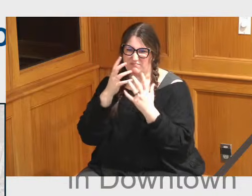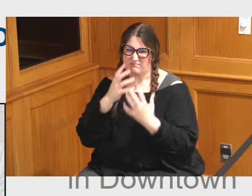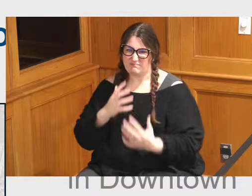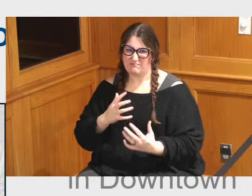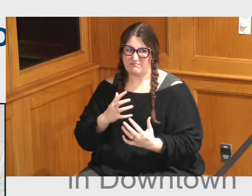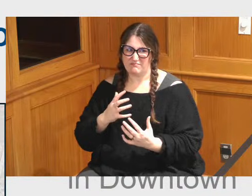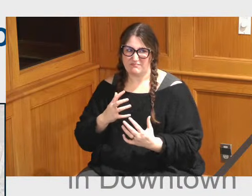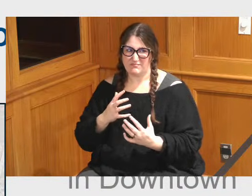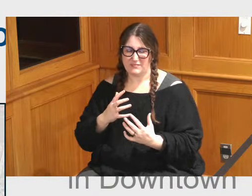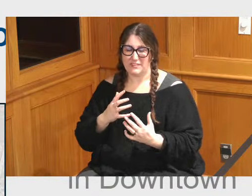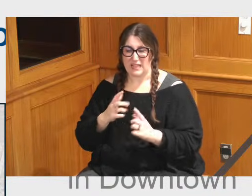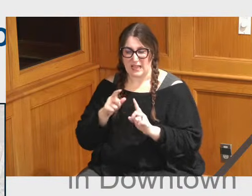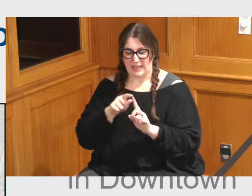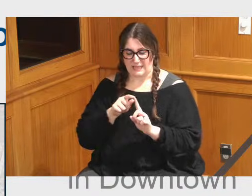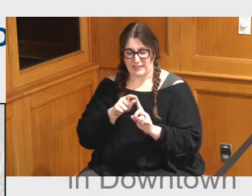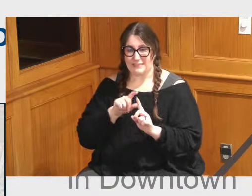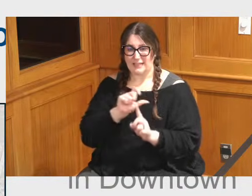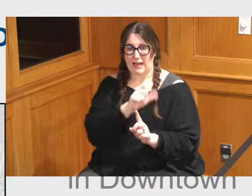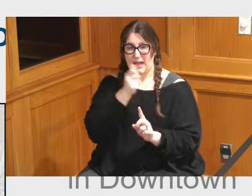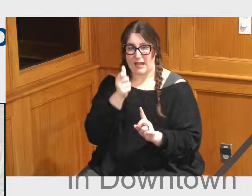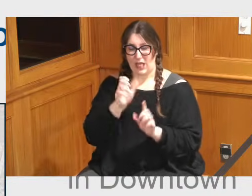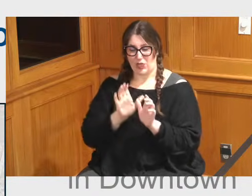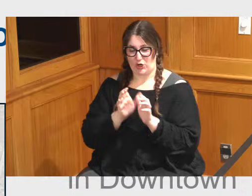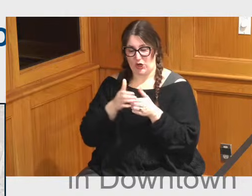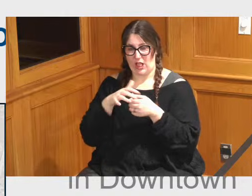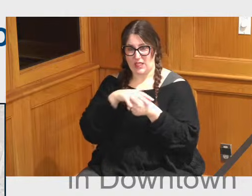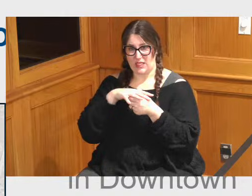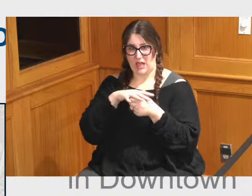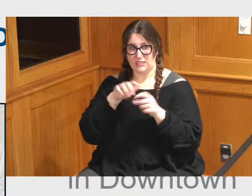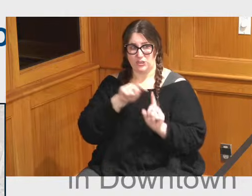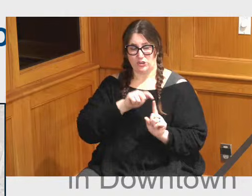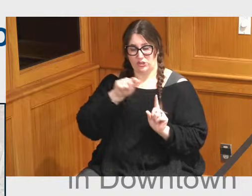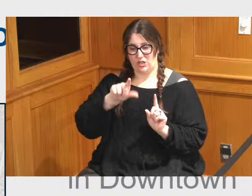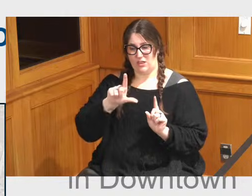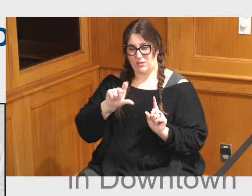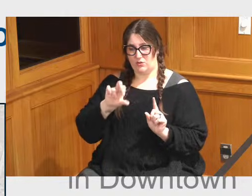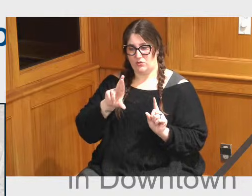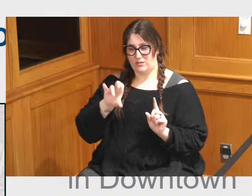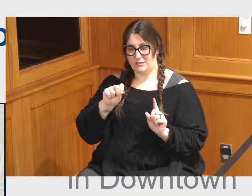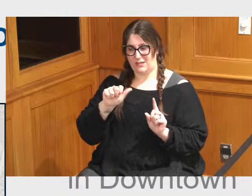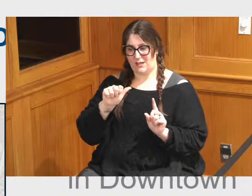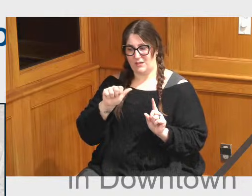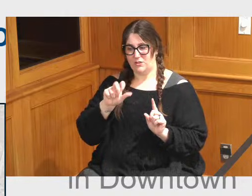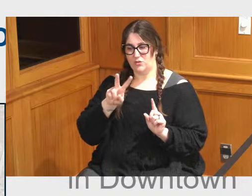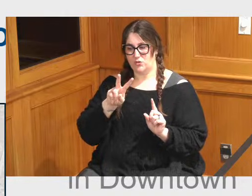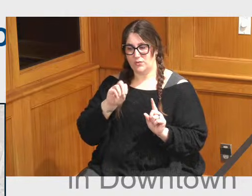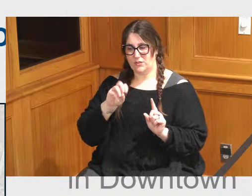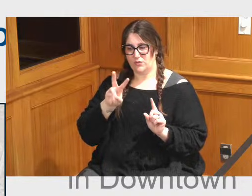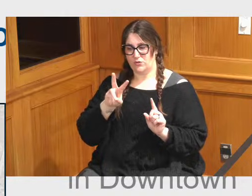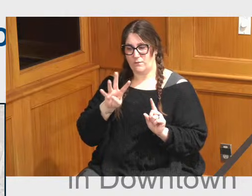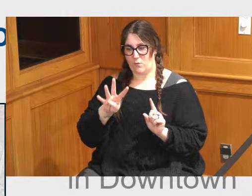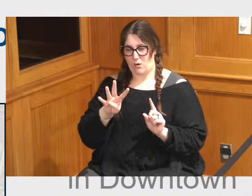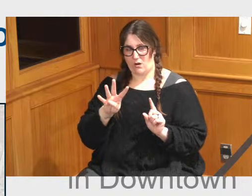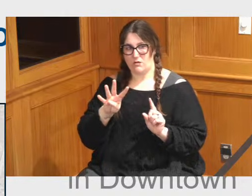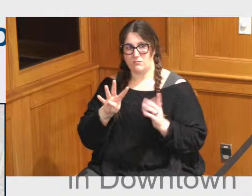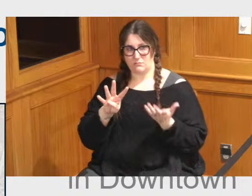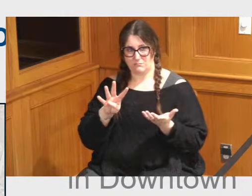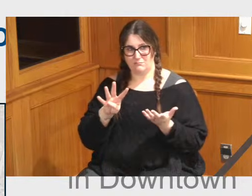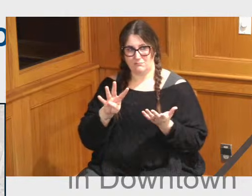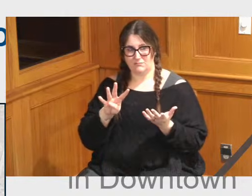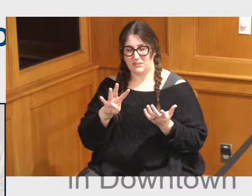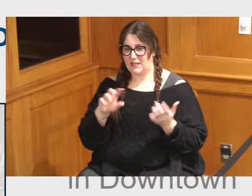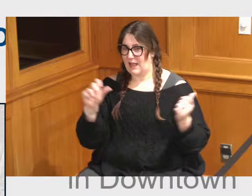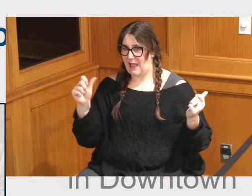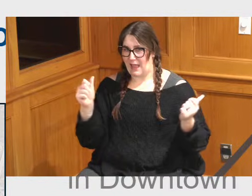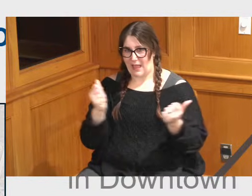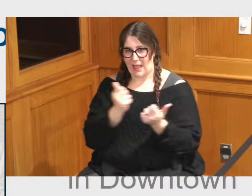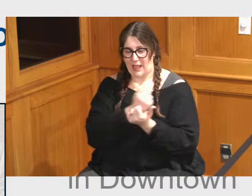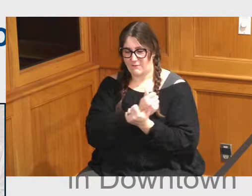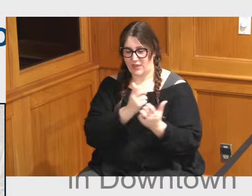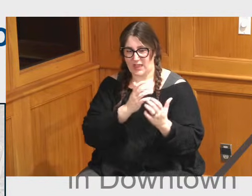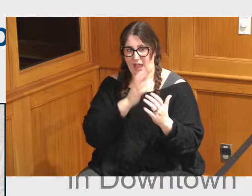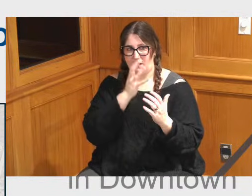upstream of this Larissa area number 2024. This flow everything all this flows through downtown